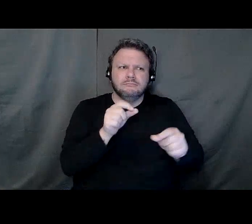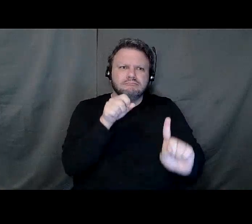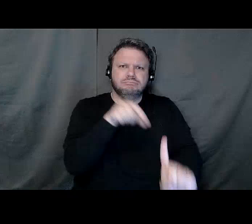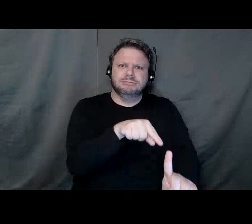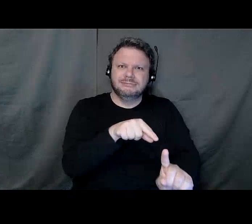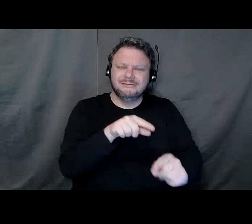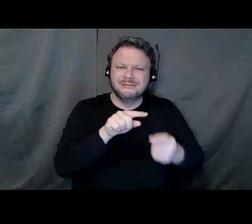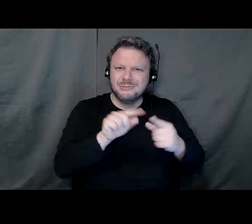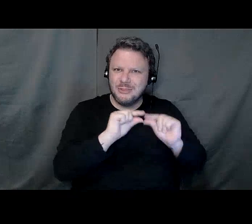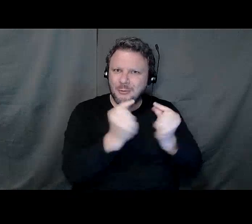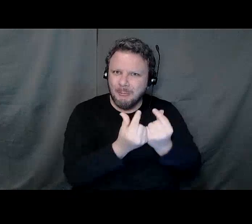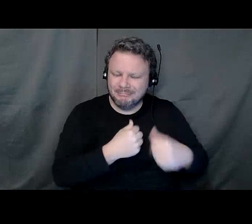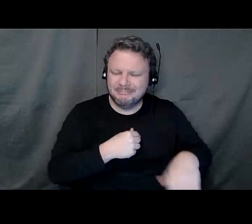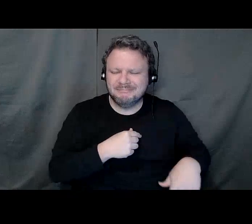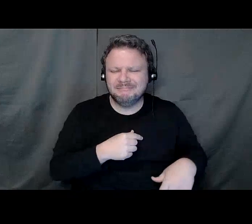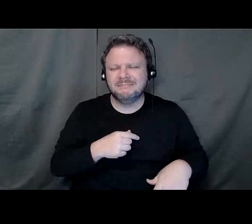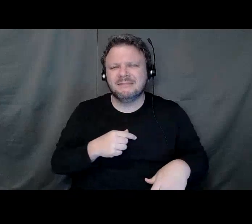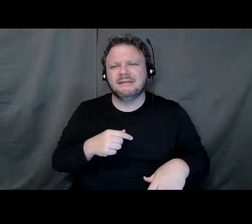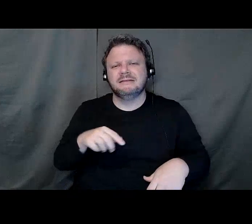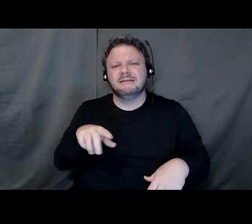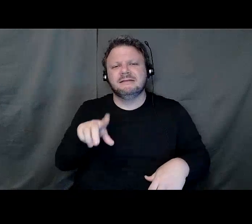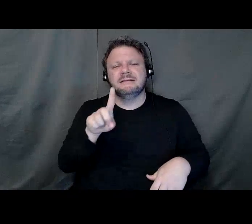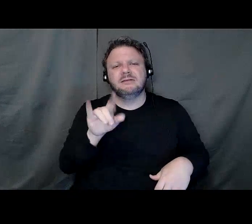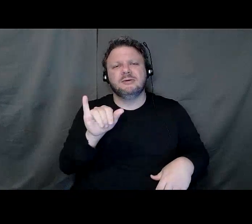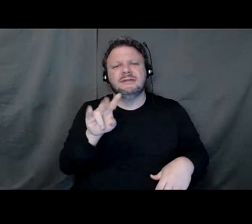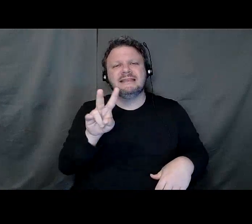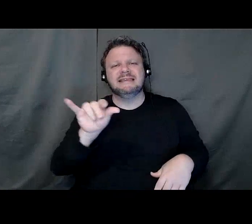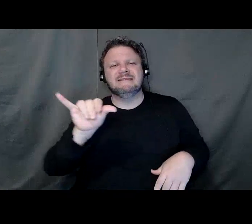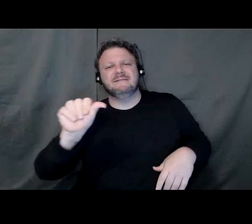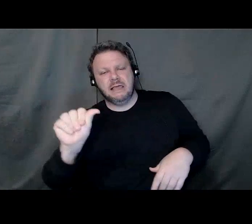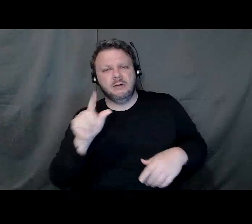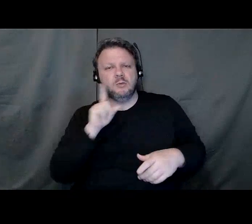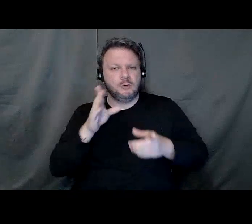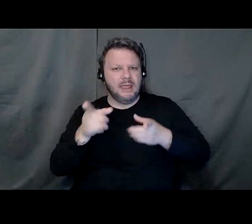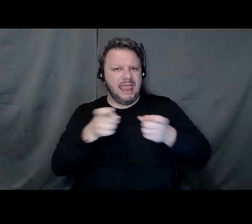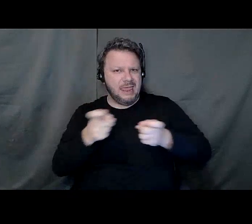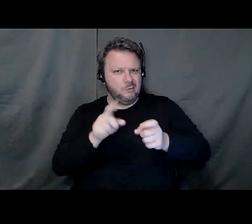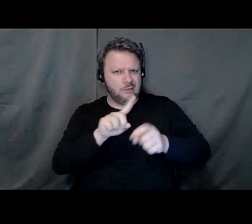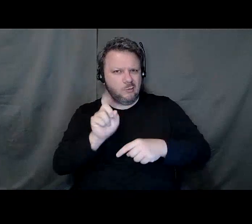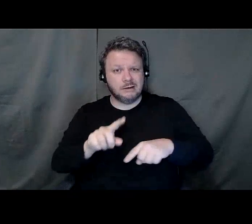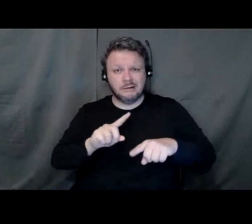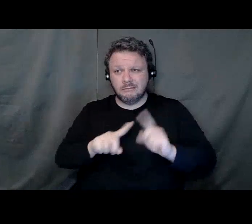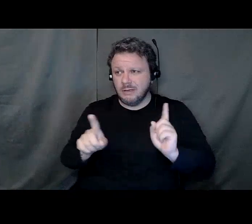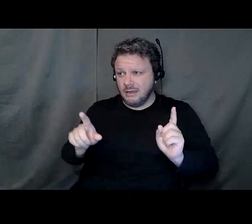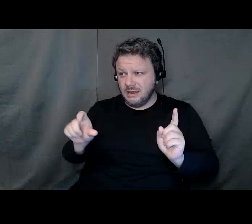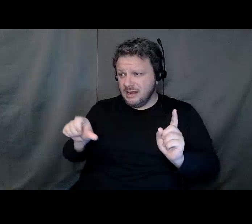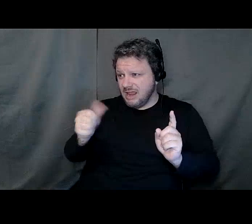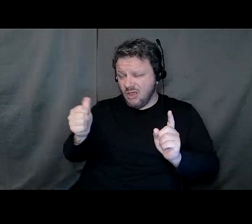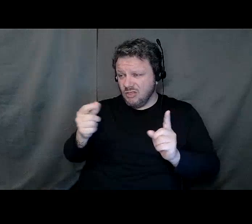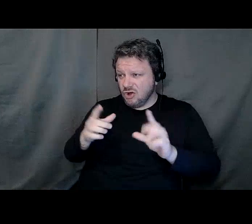And so I will deviate is going to handle the questions. But Janice, do you have any additional comments for LeAnn?